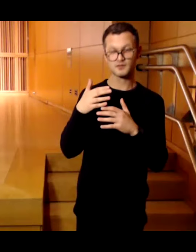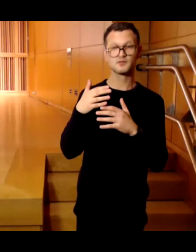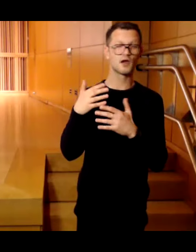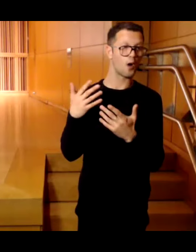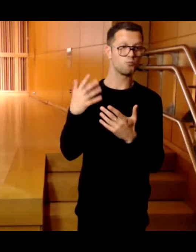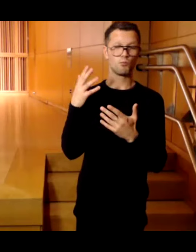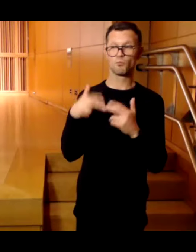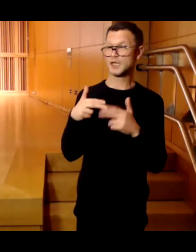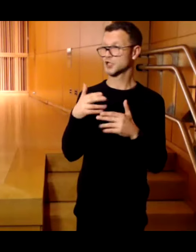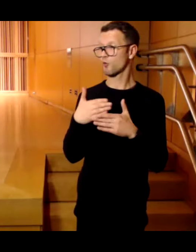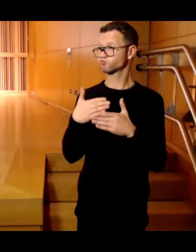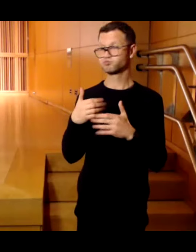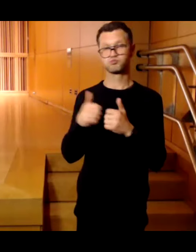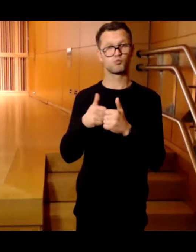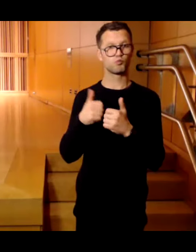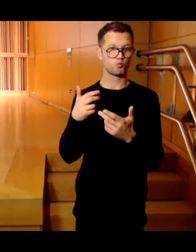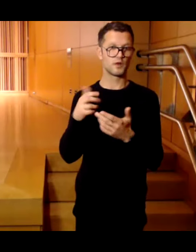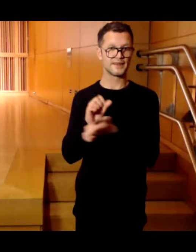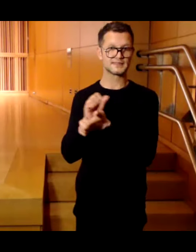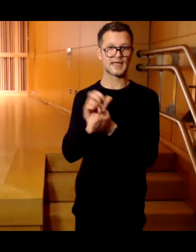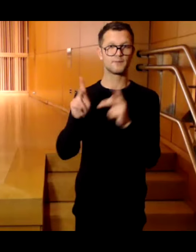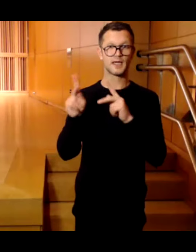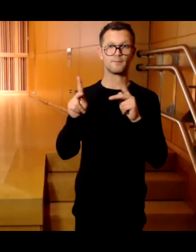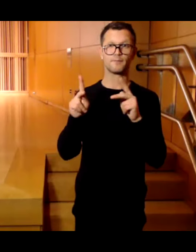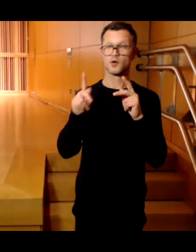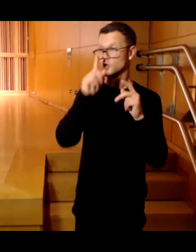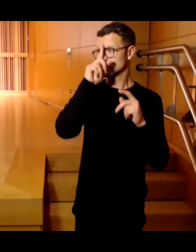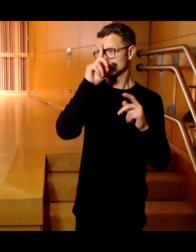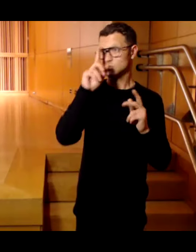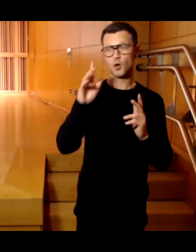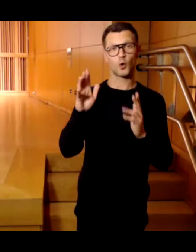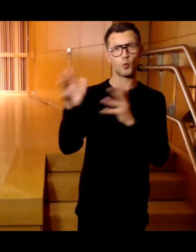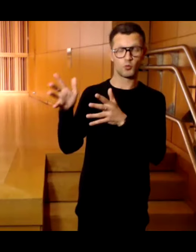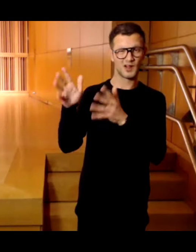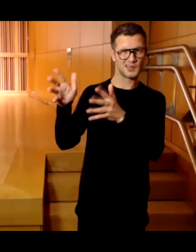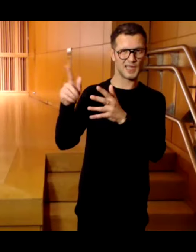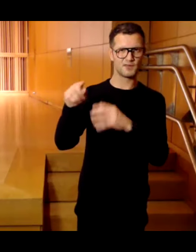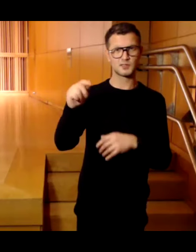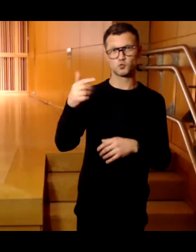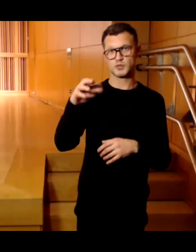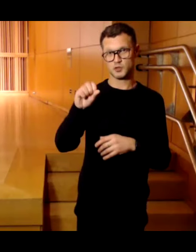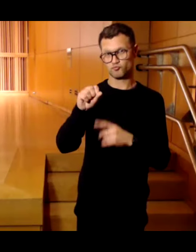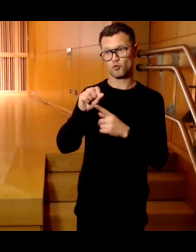So they gave them land while leaving the actual construction of the sanctuary up to the Negroes and their god.